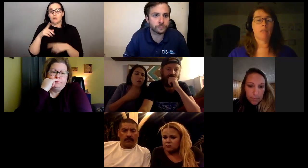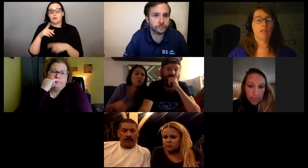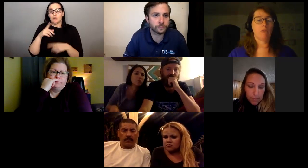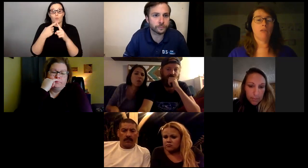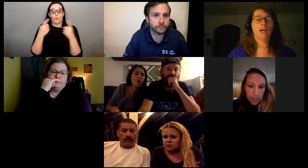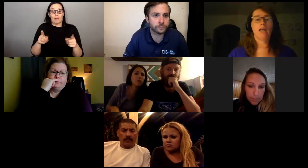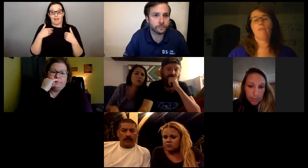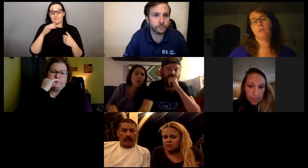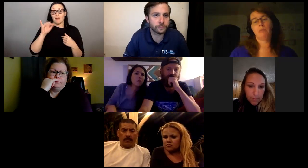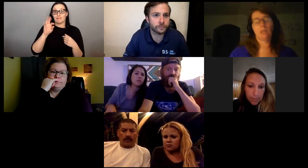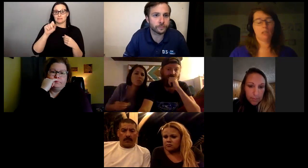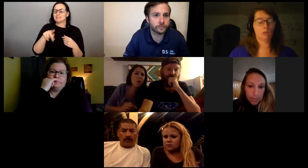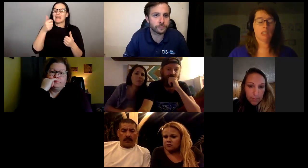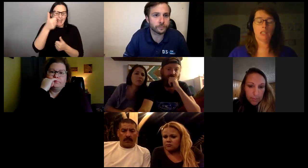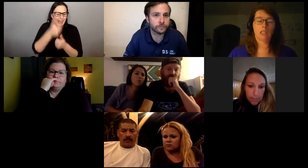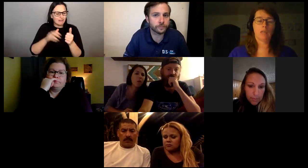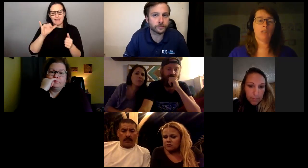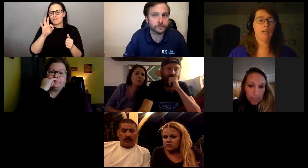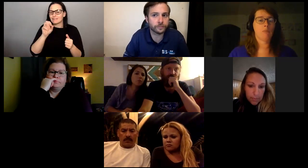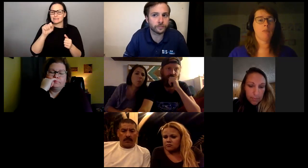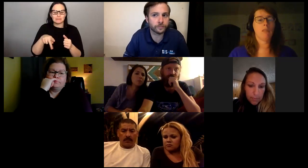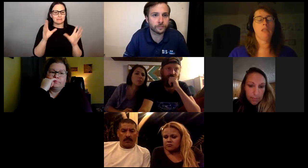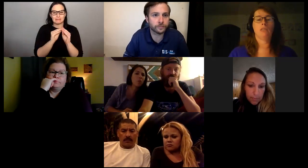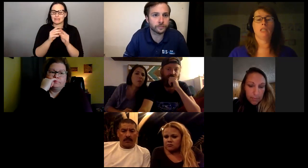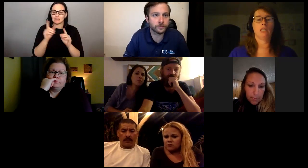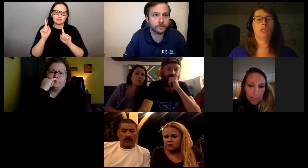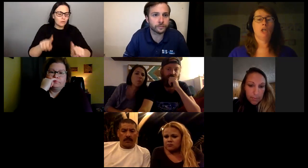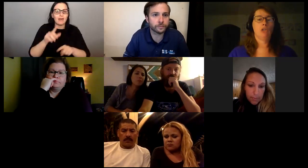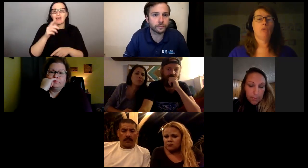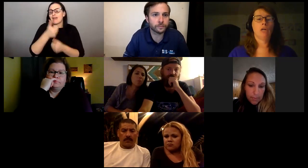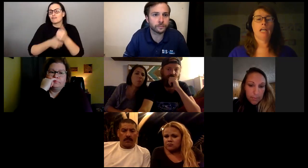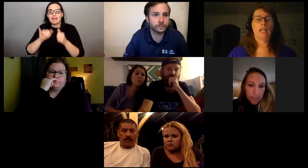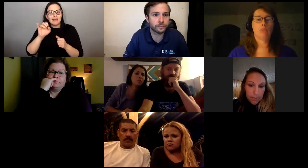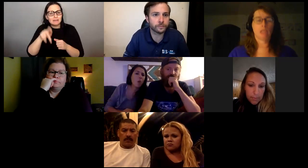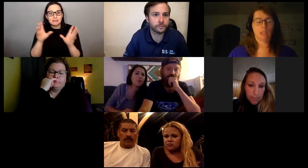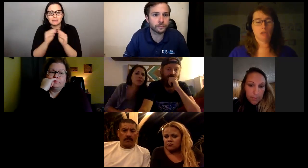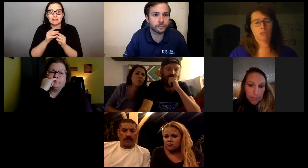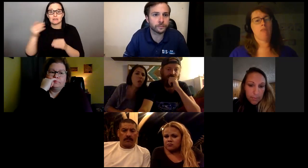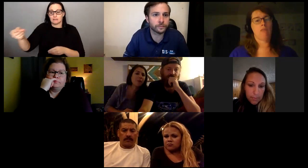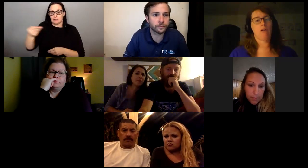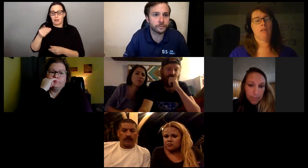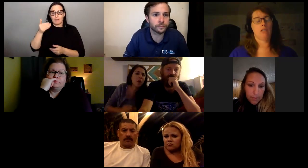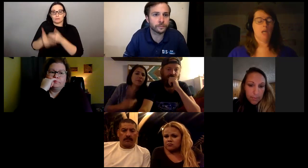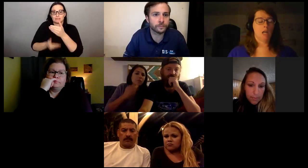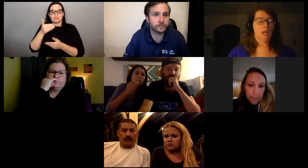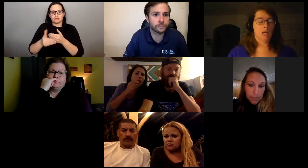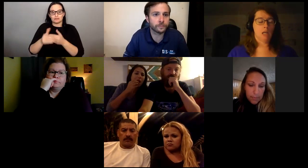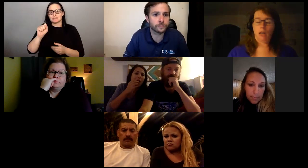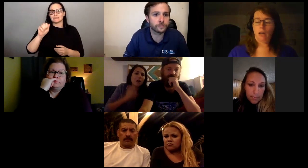every ifsp meeting you attend every iep meeting you attend